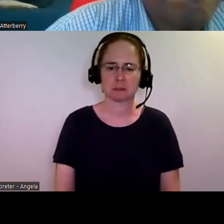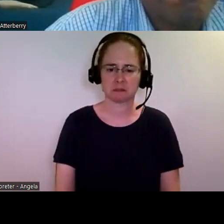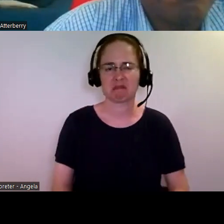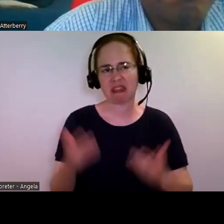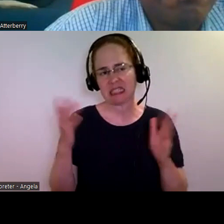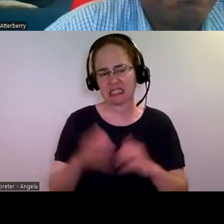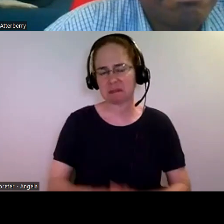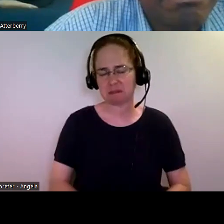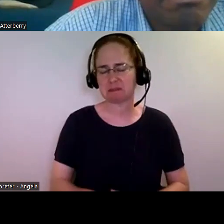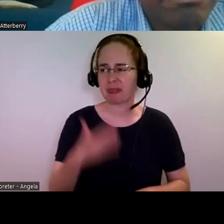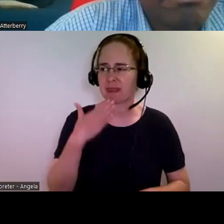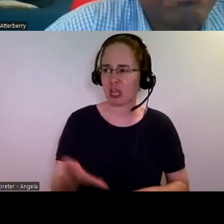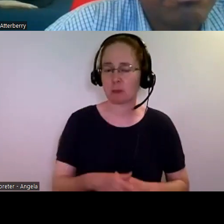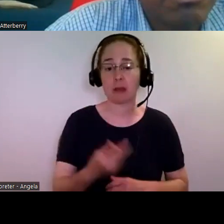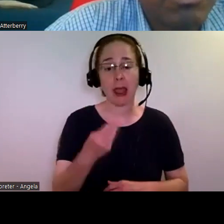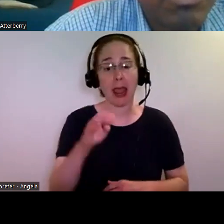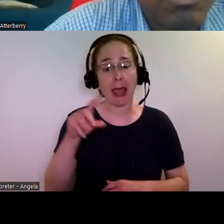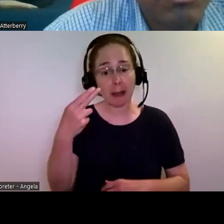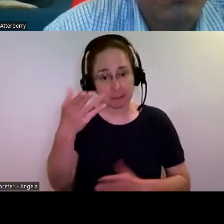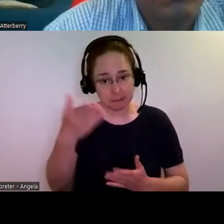(Anjali Forber-Pratt) Thank you. Hannah, anything to add?